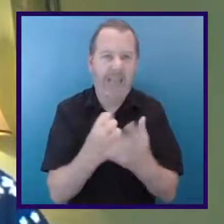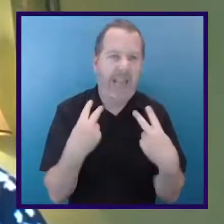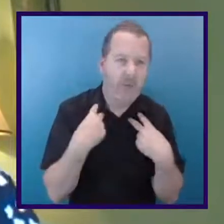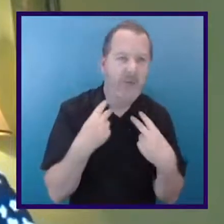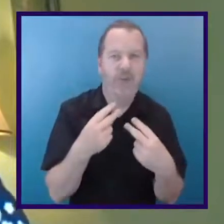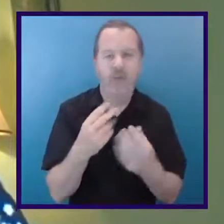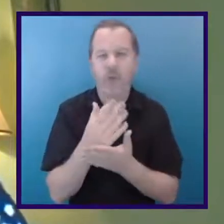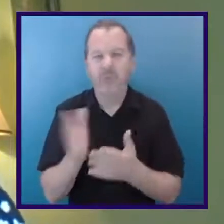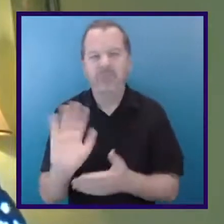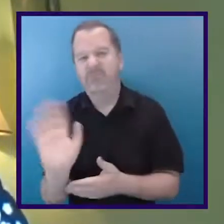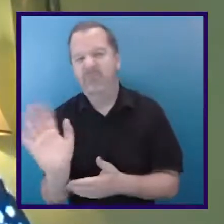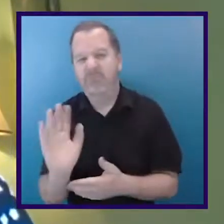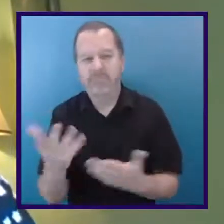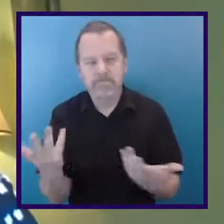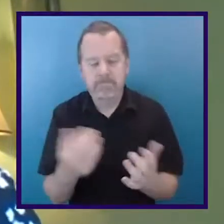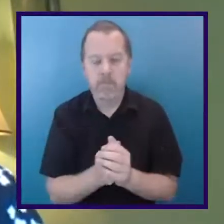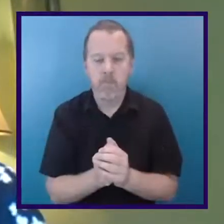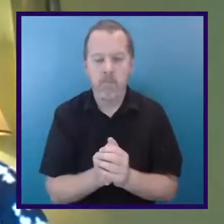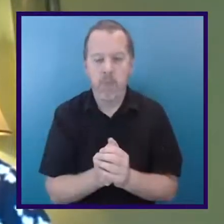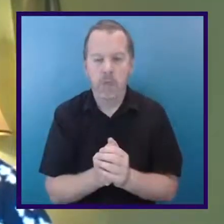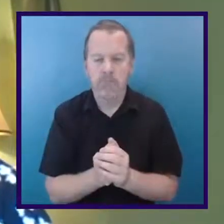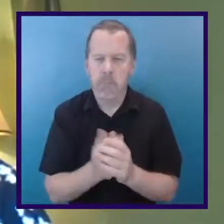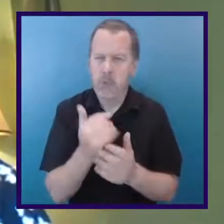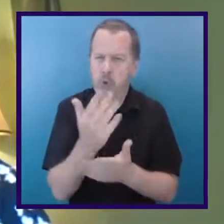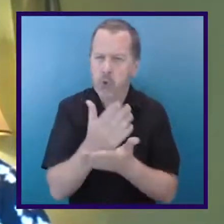and some of them are not selecting languages.